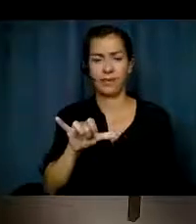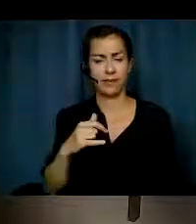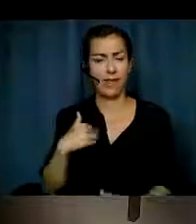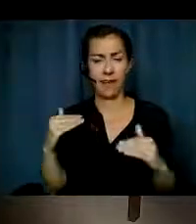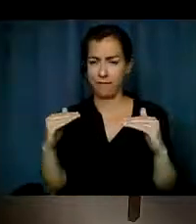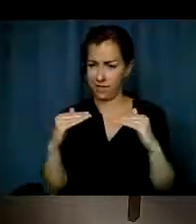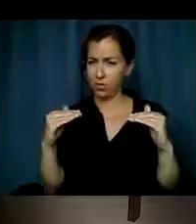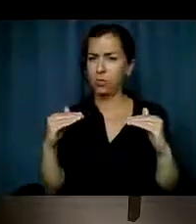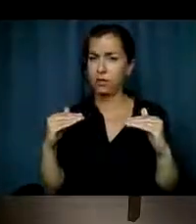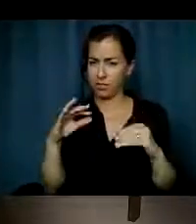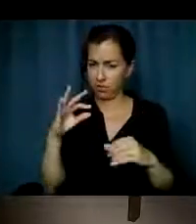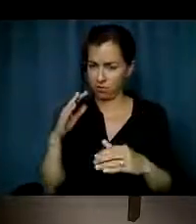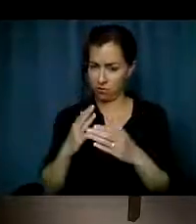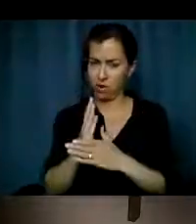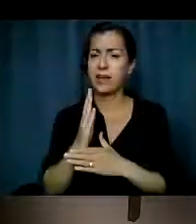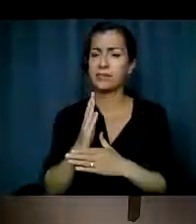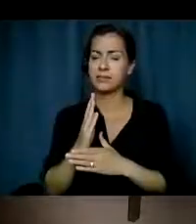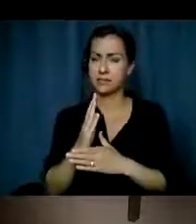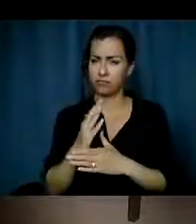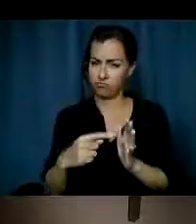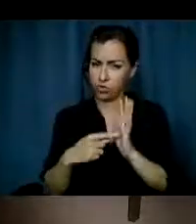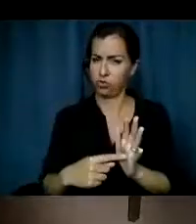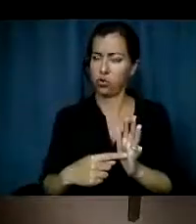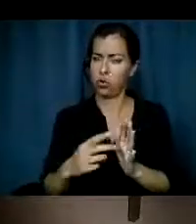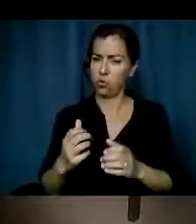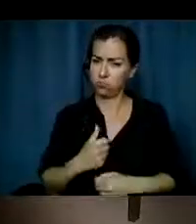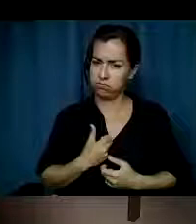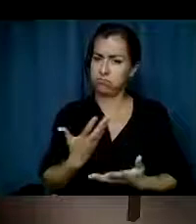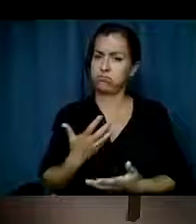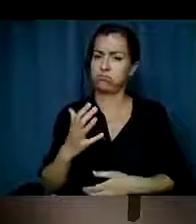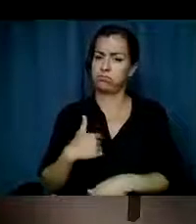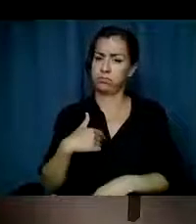especially for people with intellectual developmental disabilities.